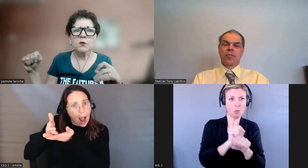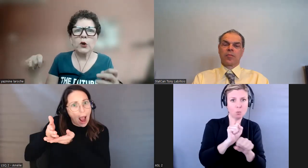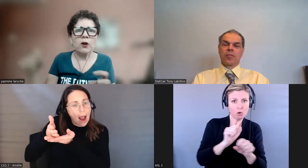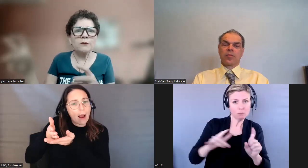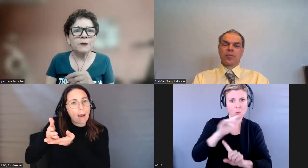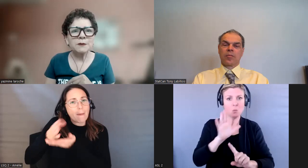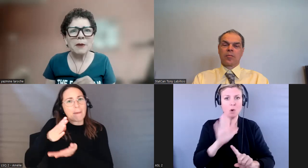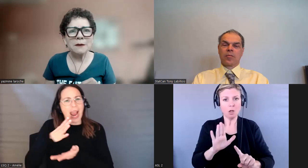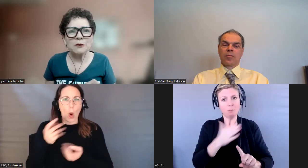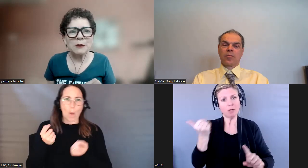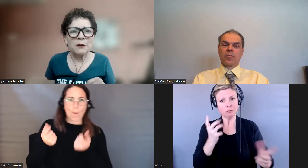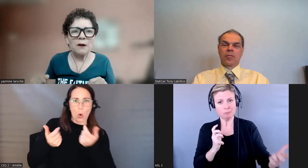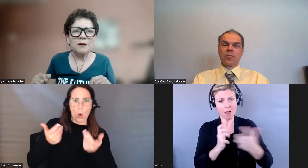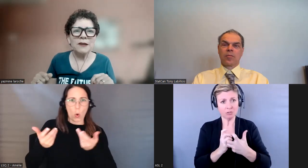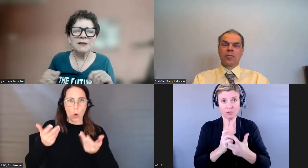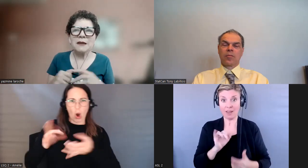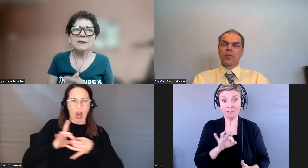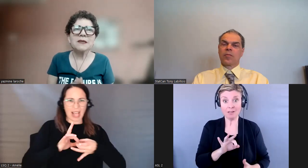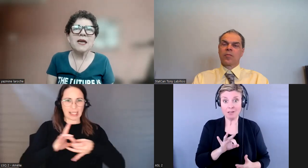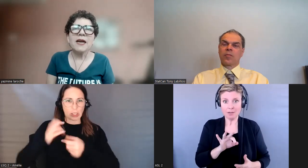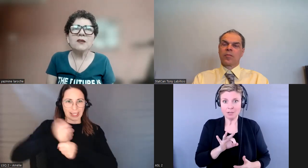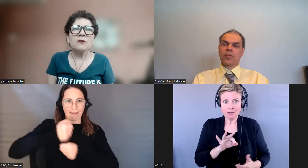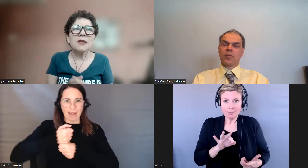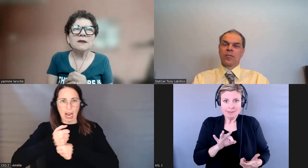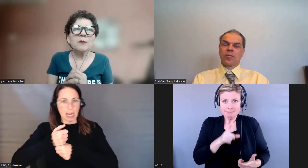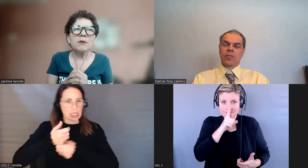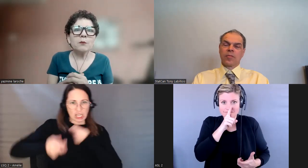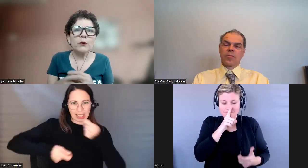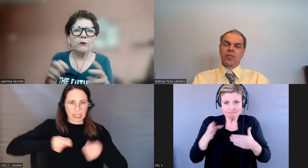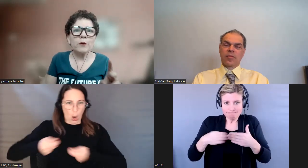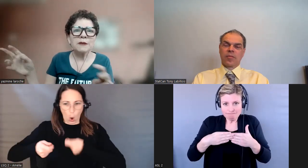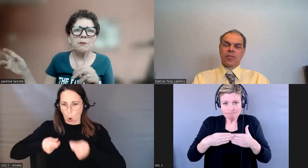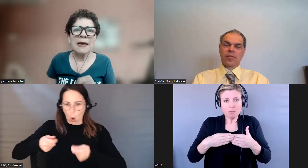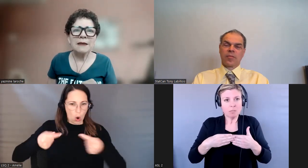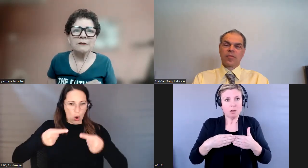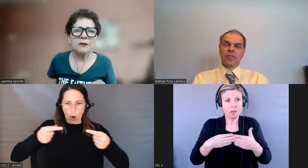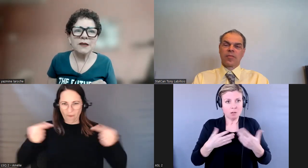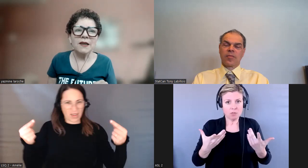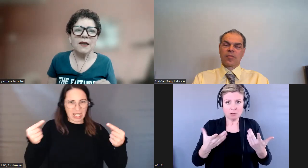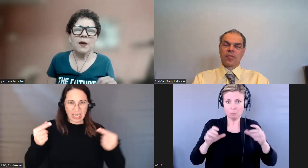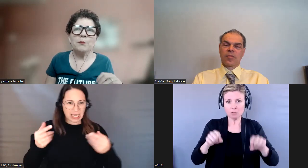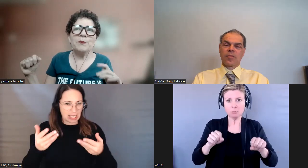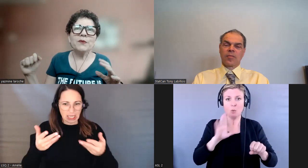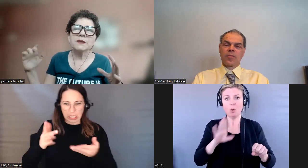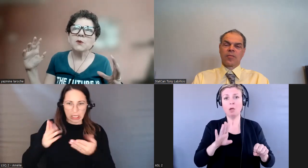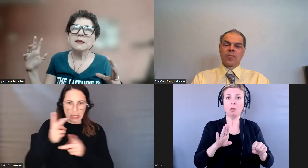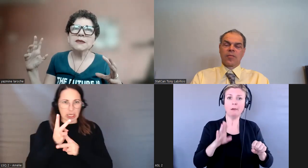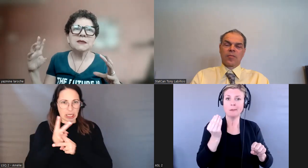or a conflict management context and you could end up being performance managed so it's a